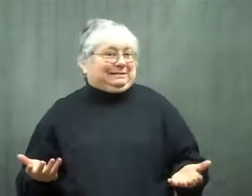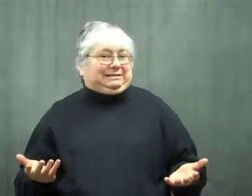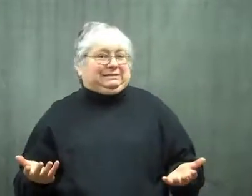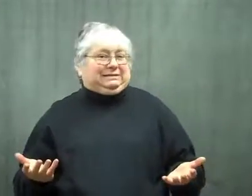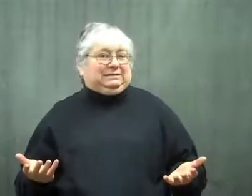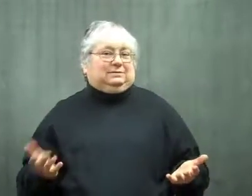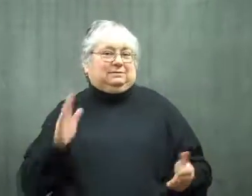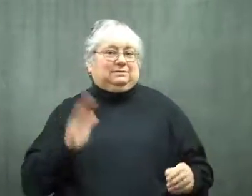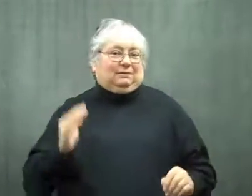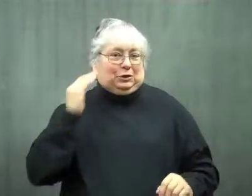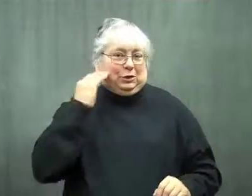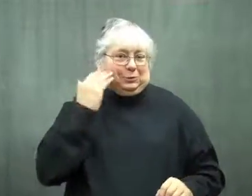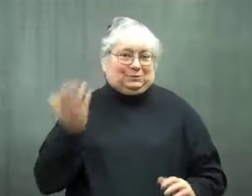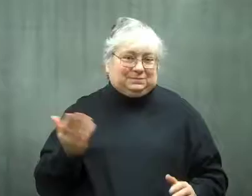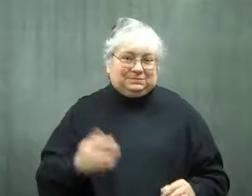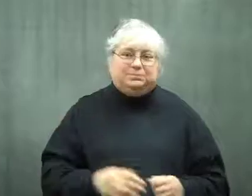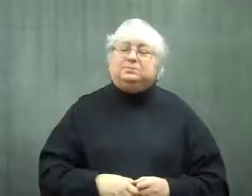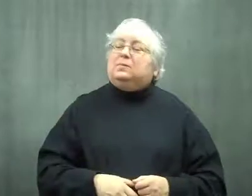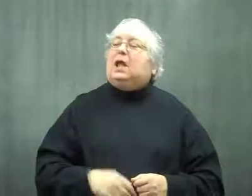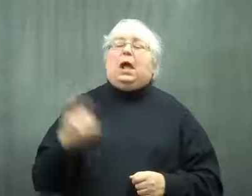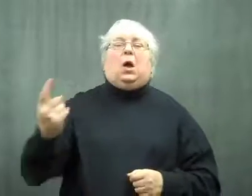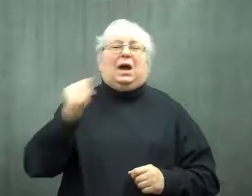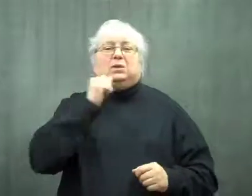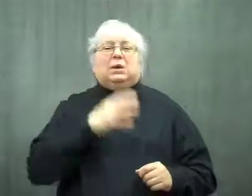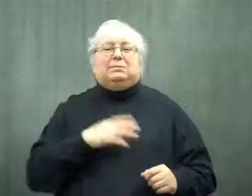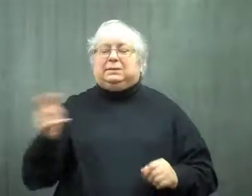You just never know.